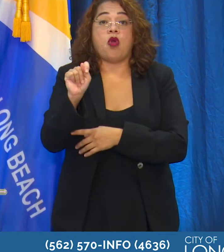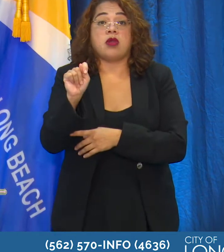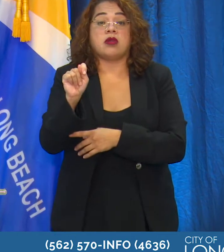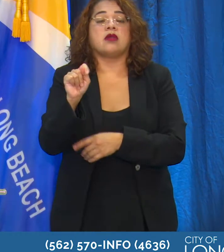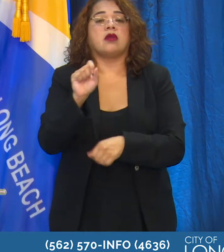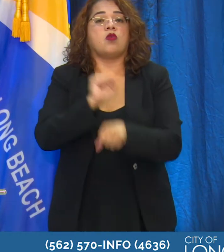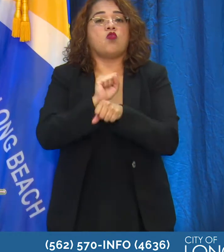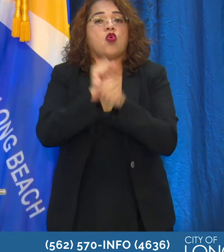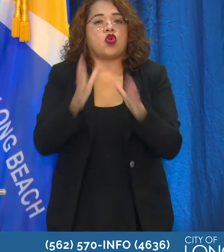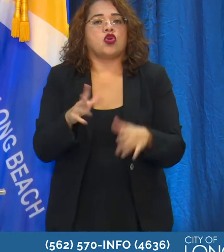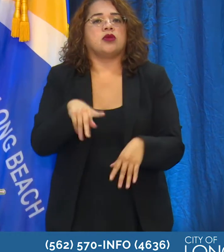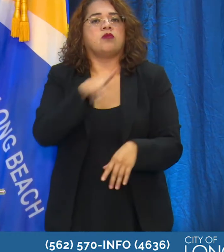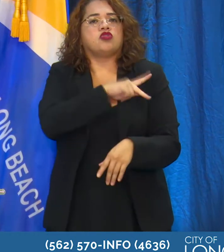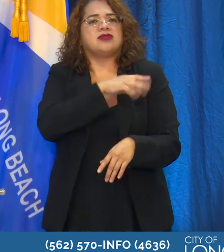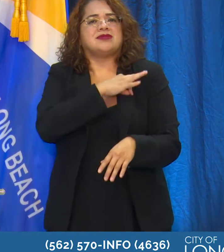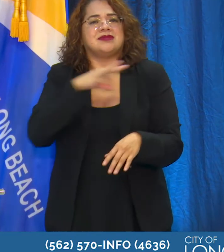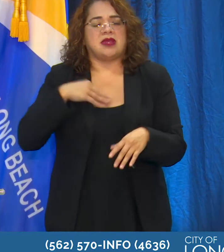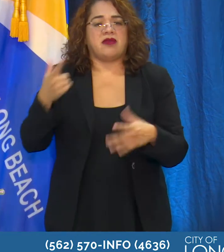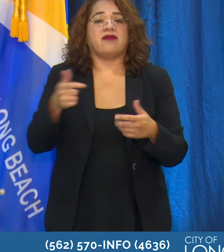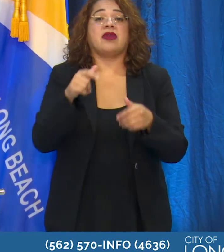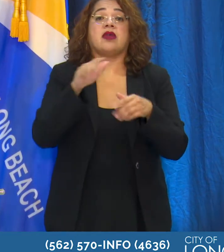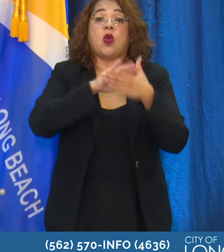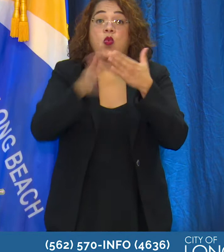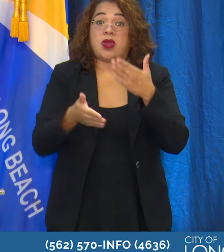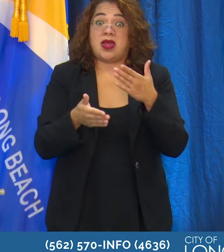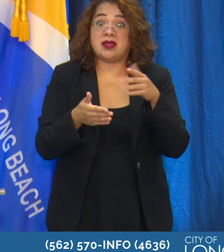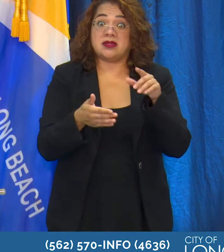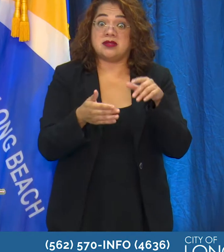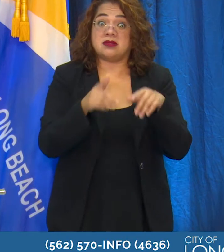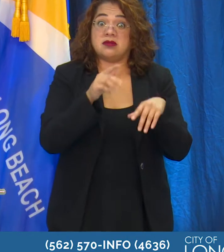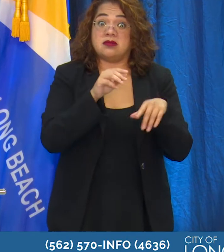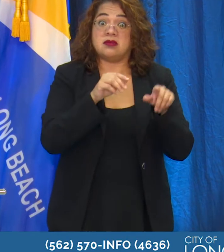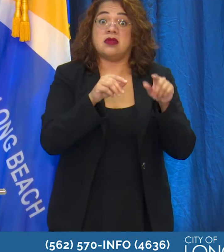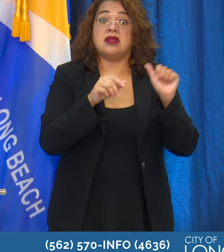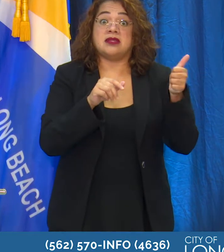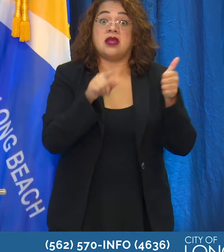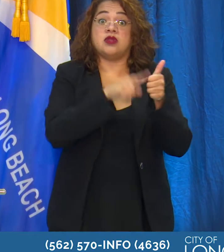They're available week days from 10am to 1pm at 2100 West Anaheim Street.